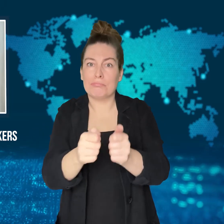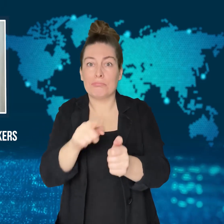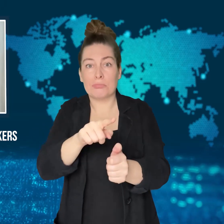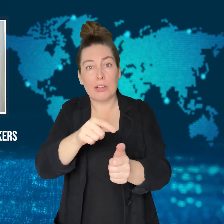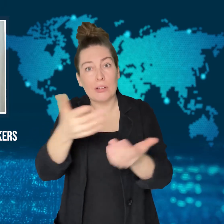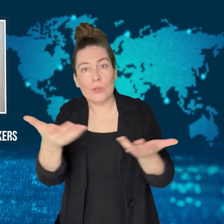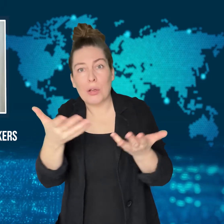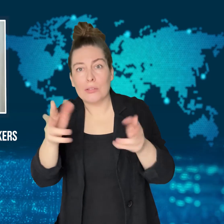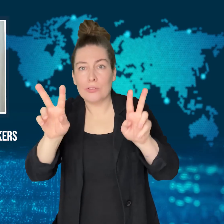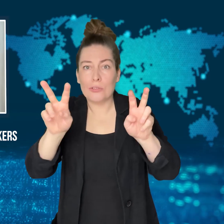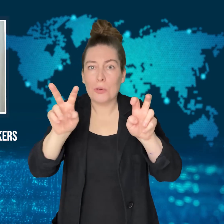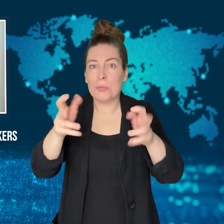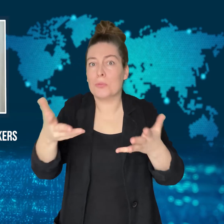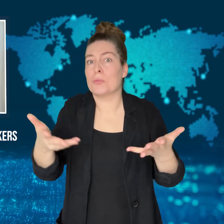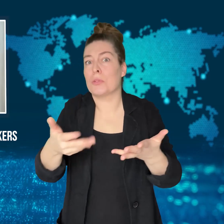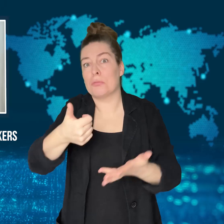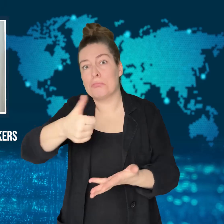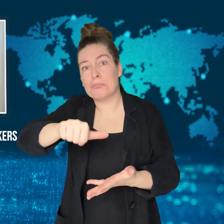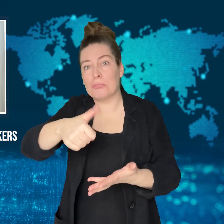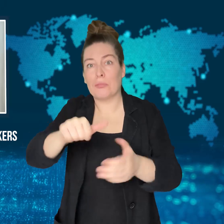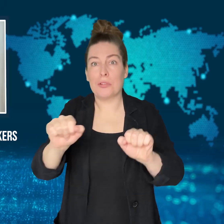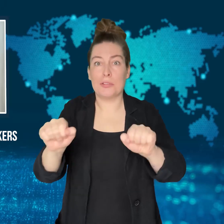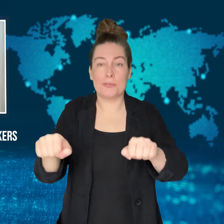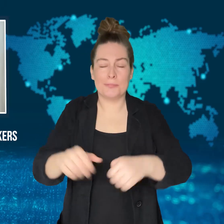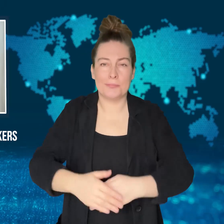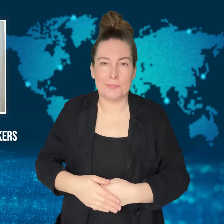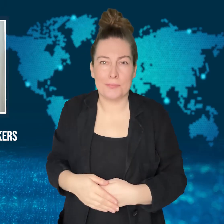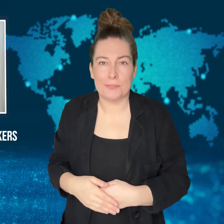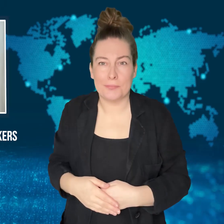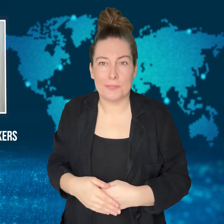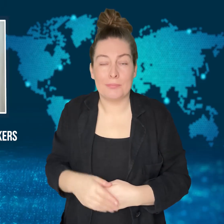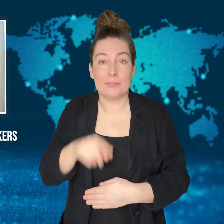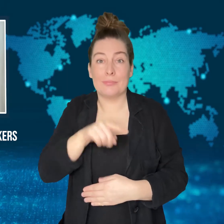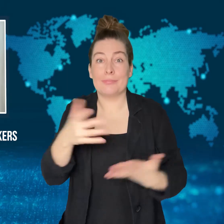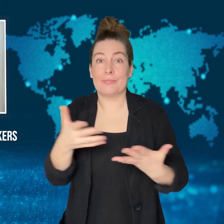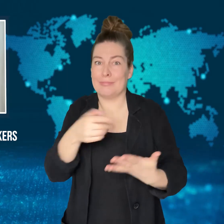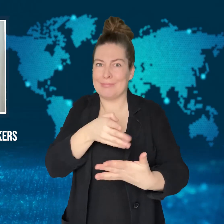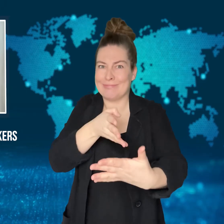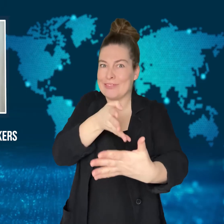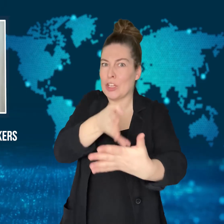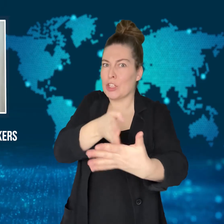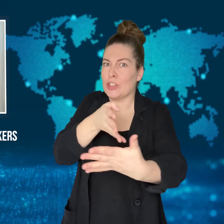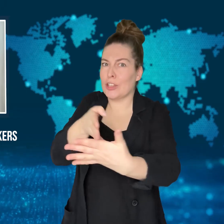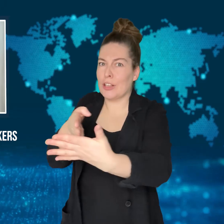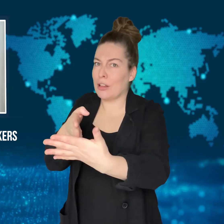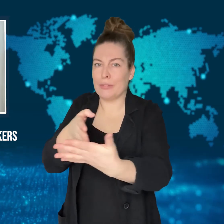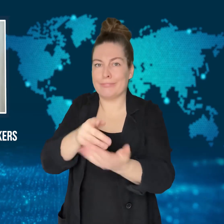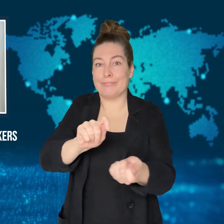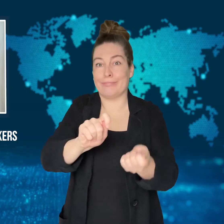Contributing users instead of